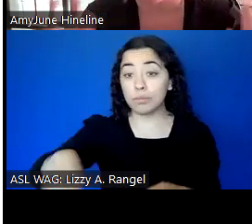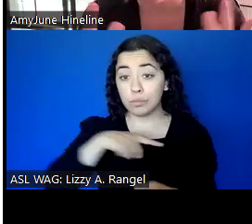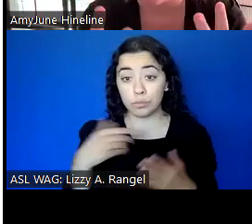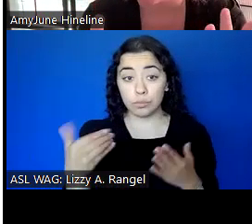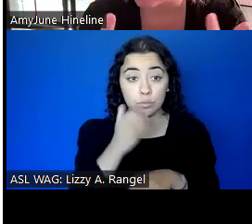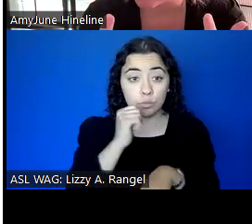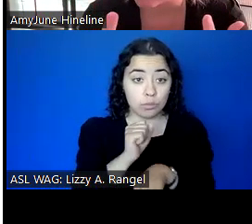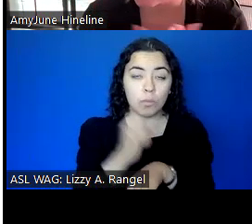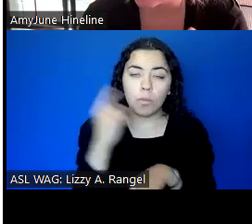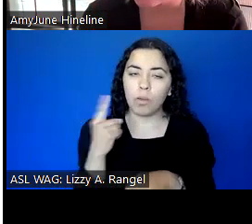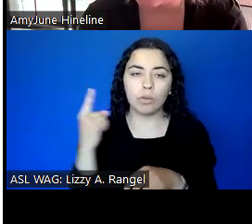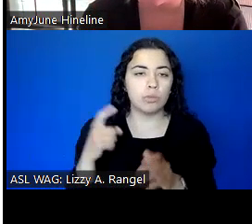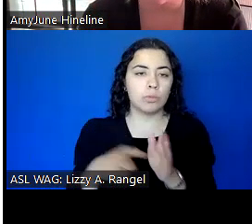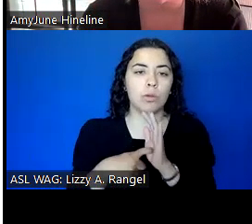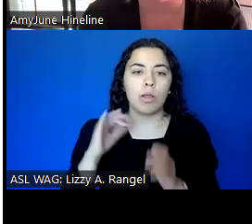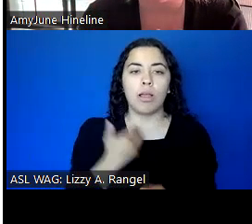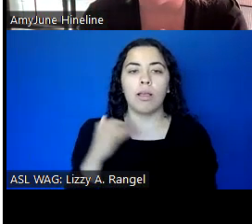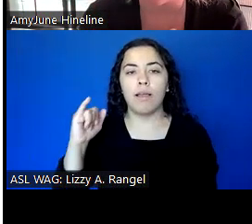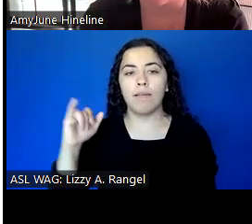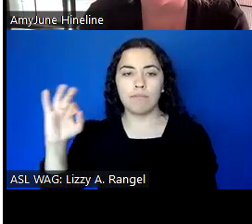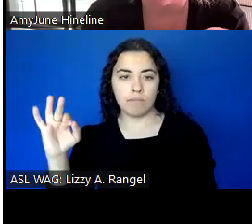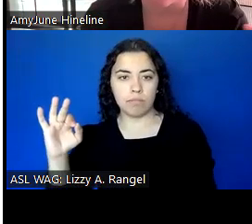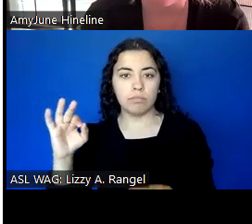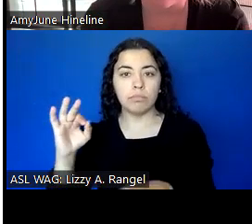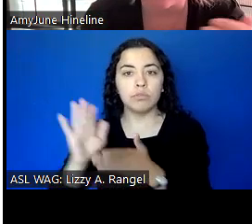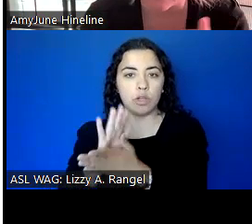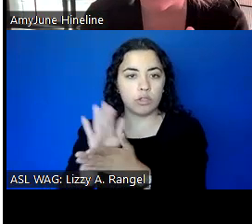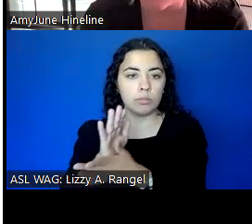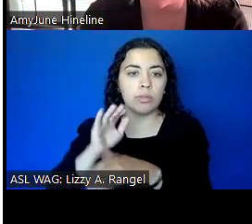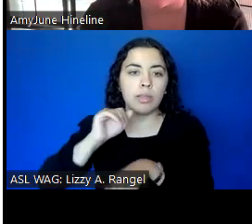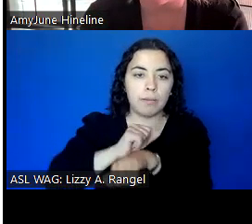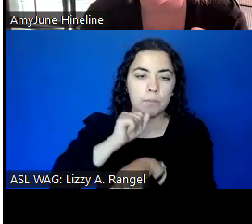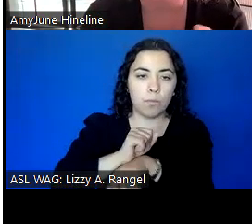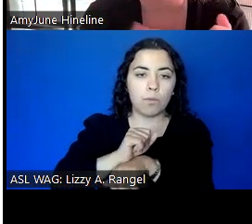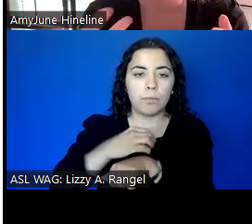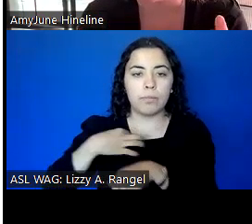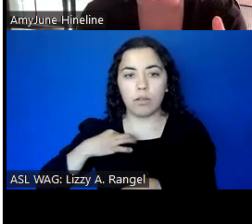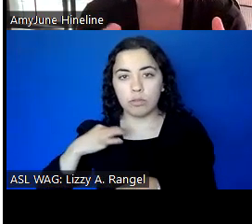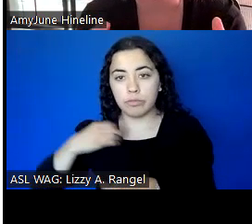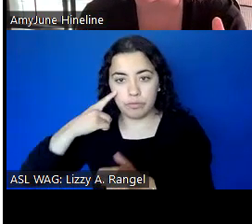During the shelter in place and during the pandemic, we were providing vaccination